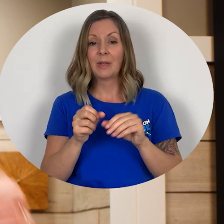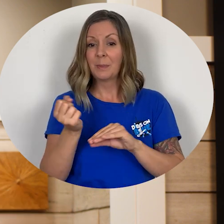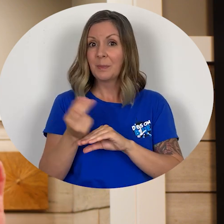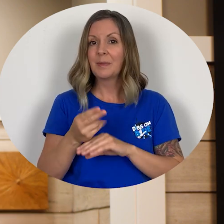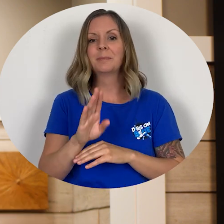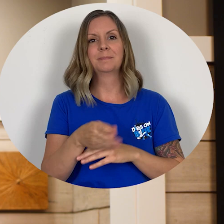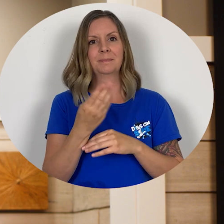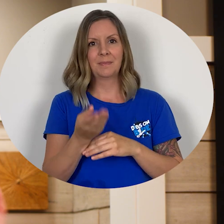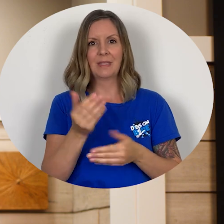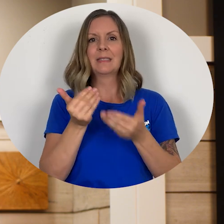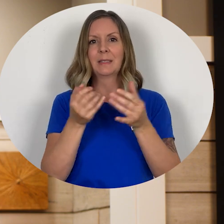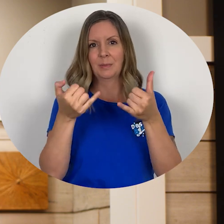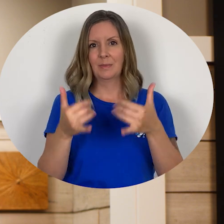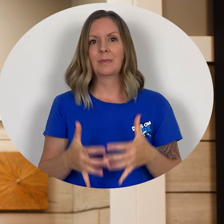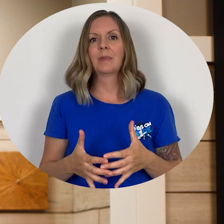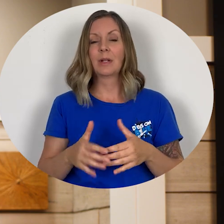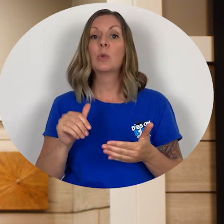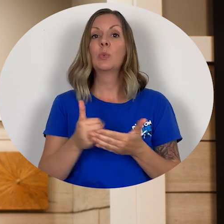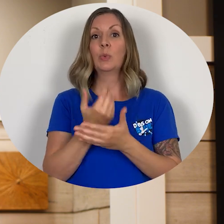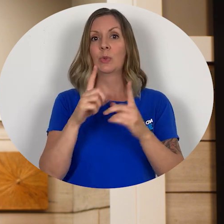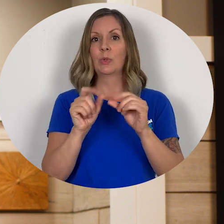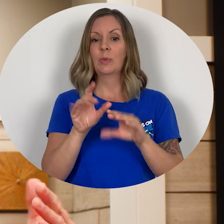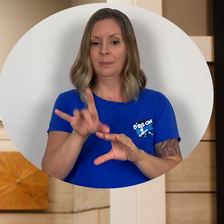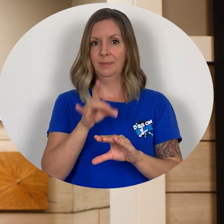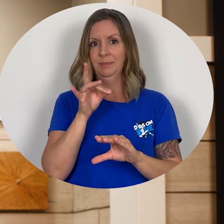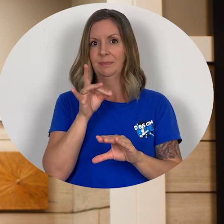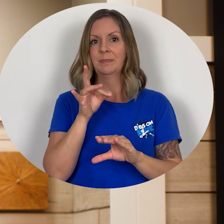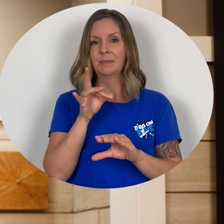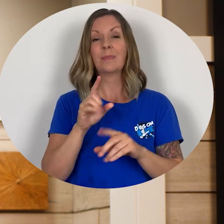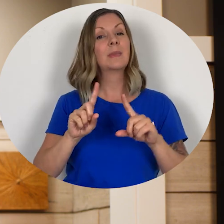As we know, when a card is defeated it is placed face up in front of that player and